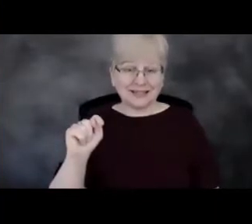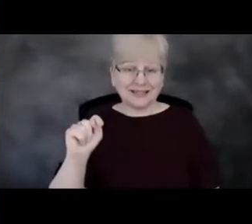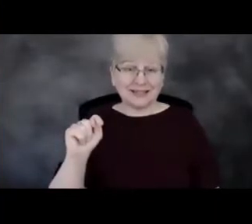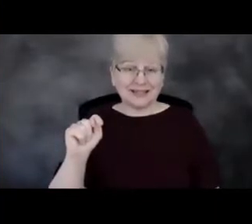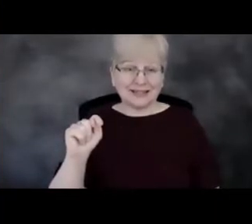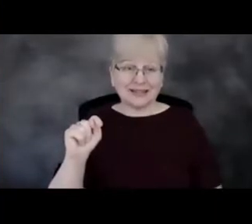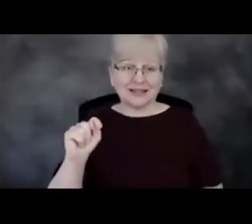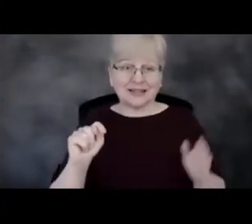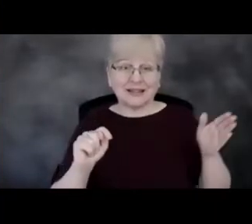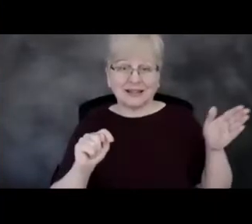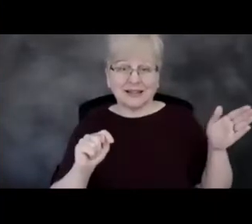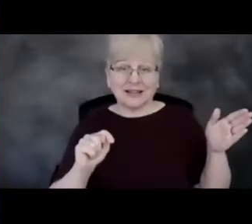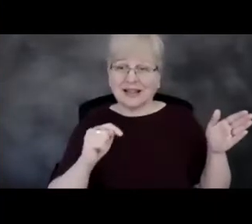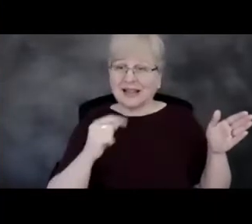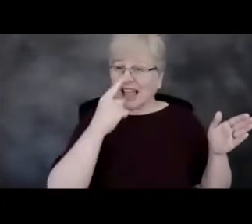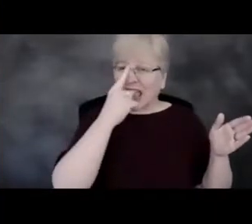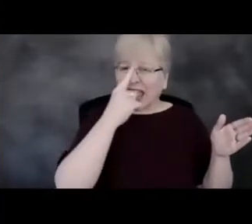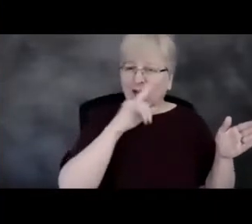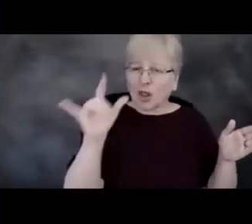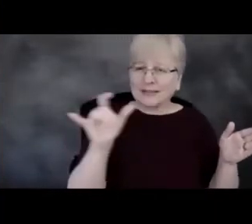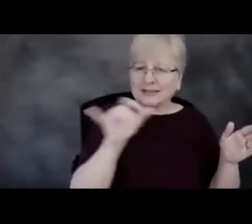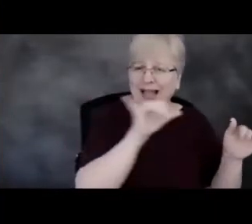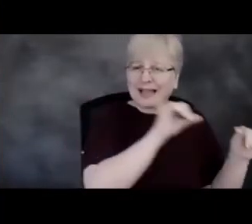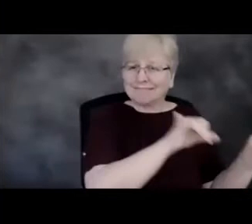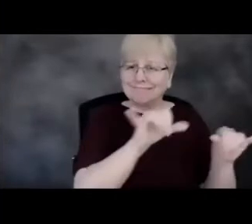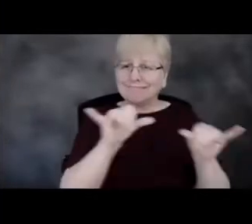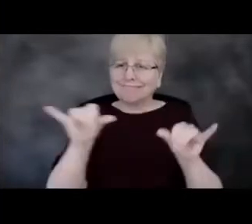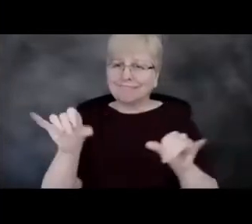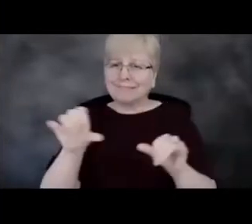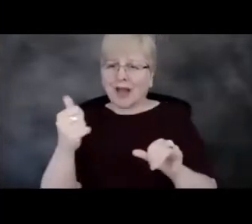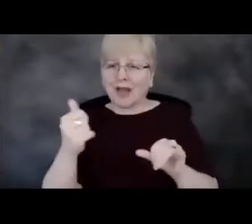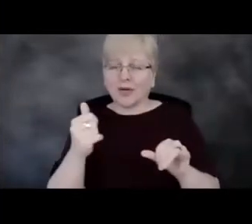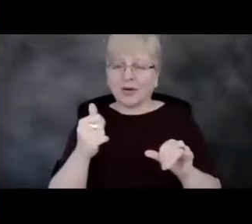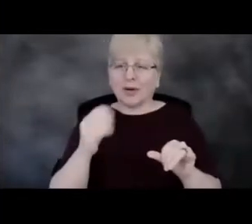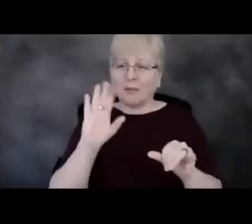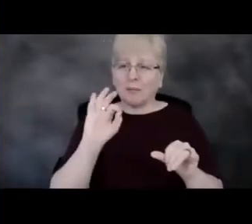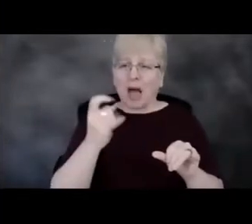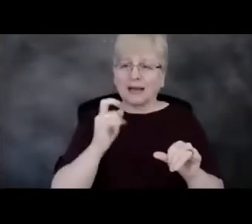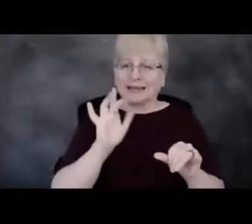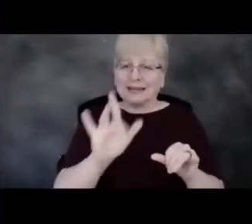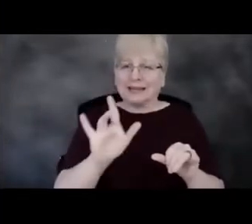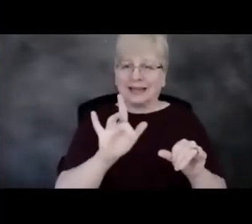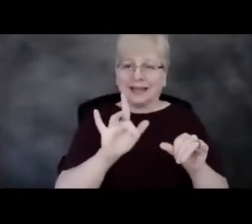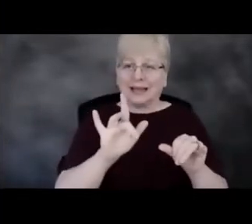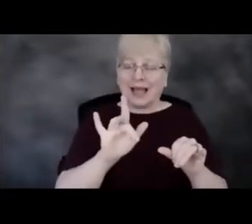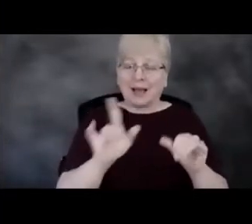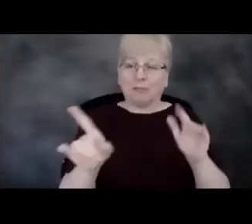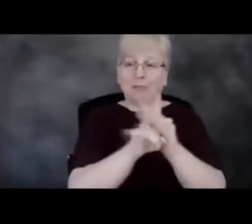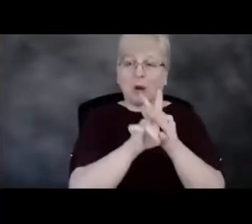looks like all of the other content boxes. 16:56:25 Open it up and the editor is there.